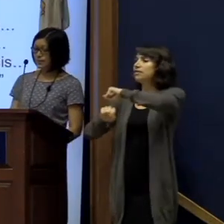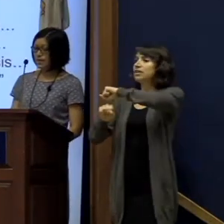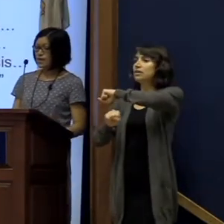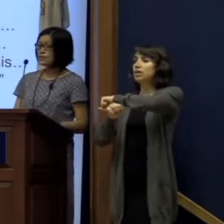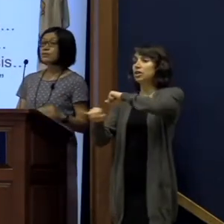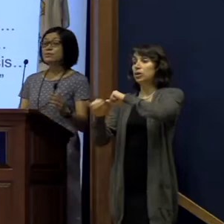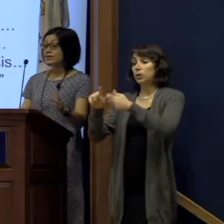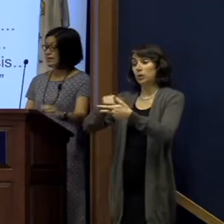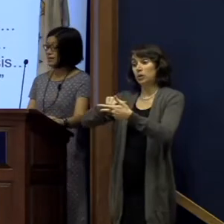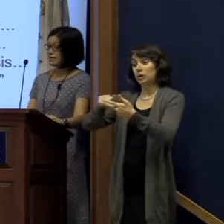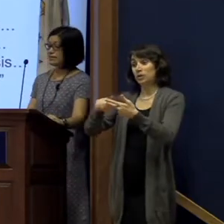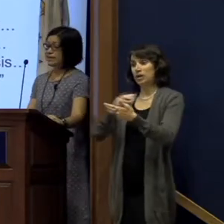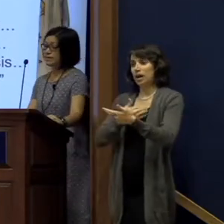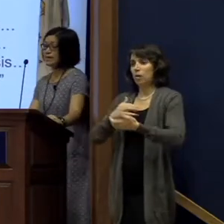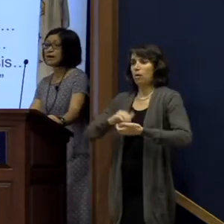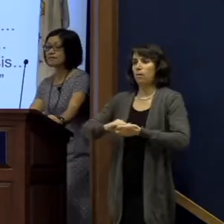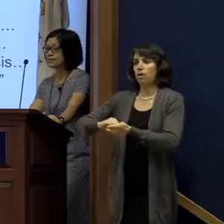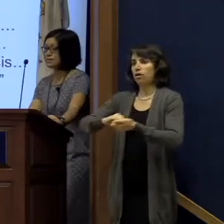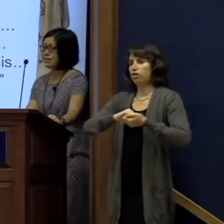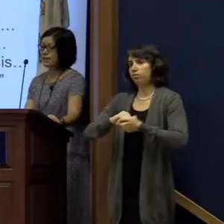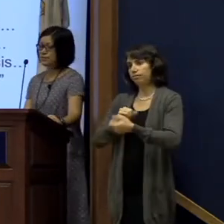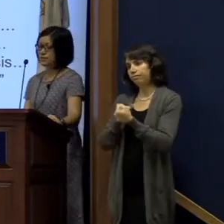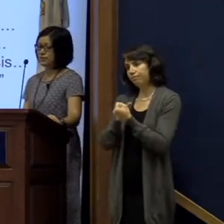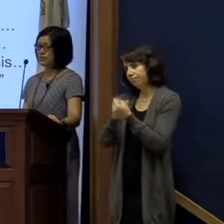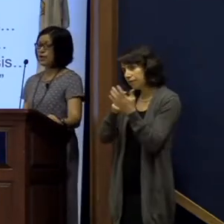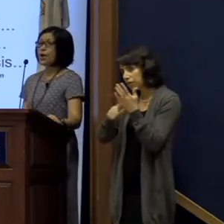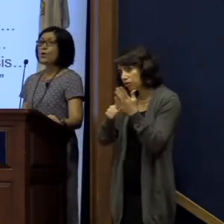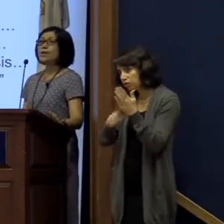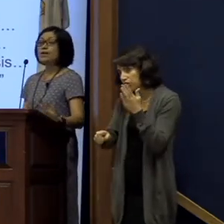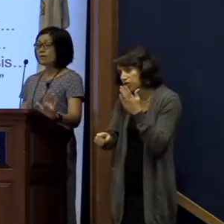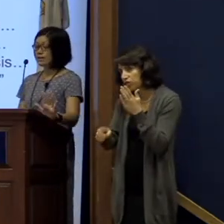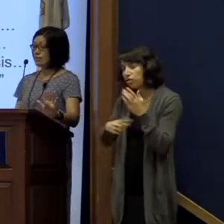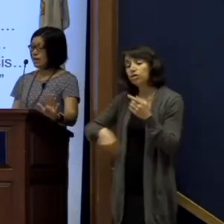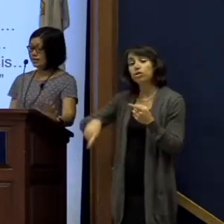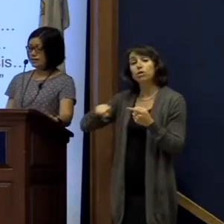So when we think about STEM and how it is communicated to youth, we can look at the words that we use